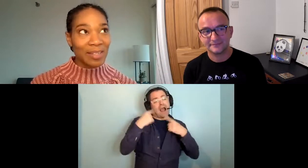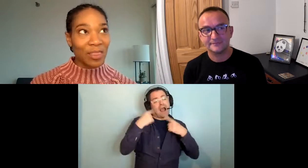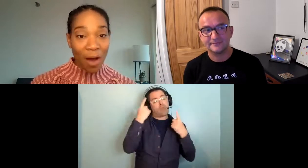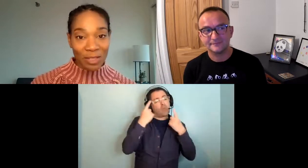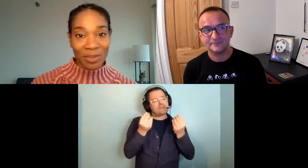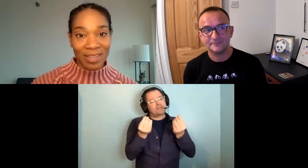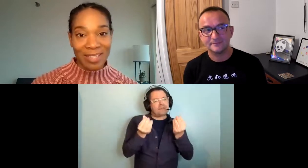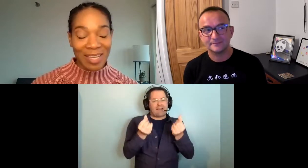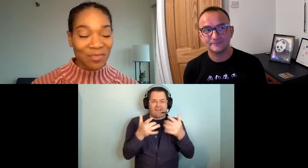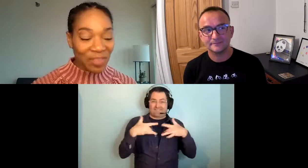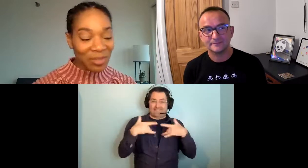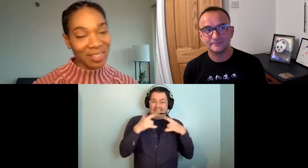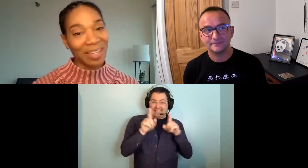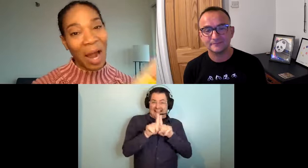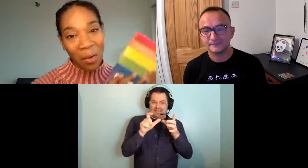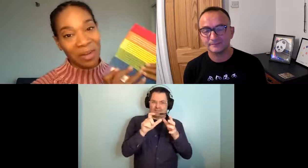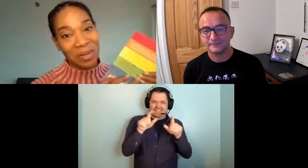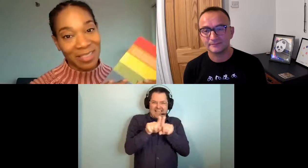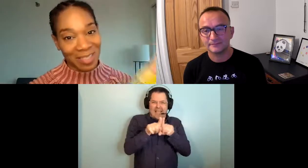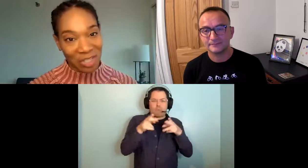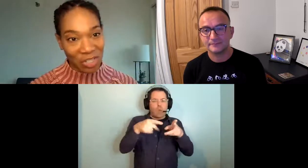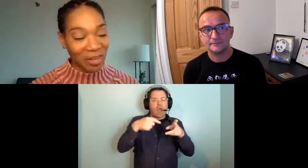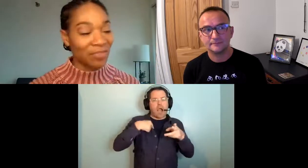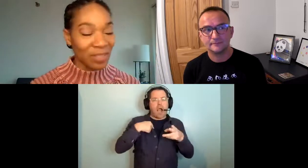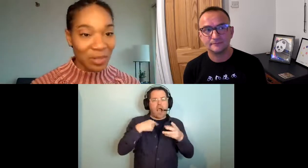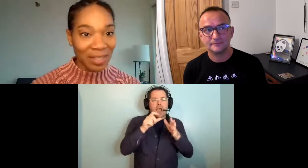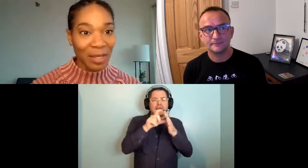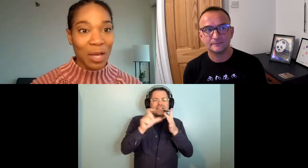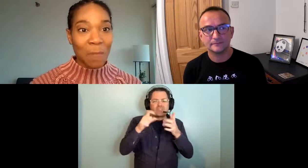know how do we need to create an Asexual sign or shoot